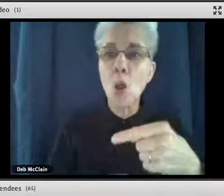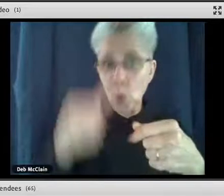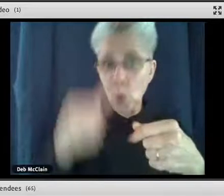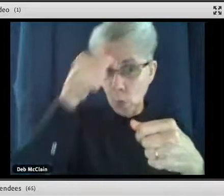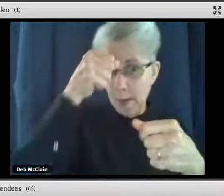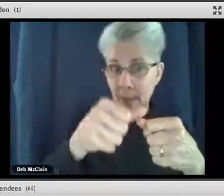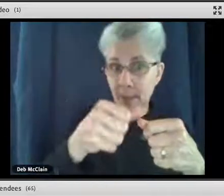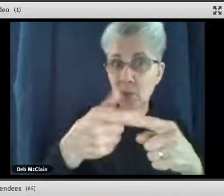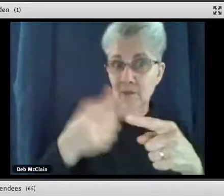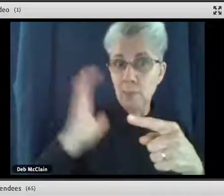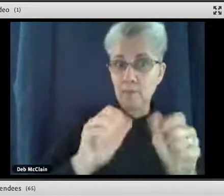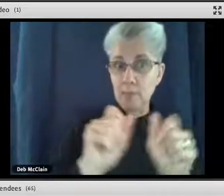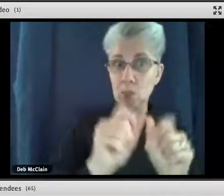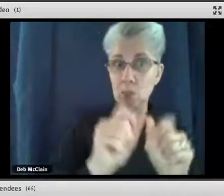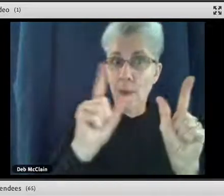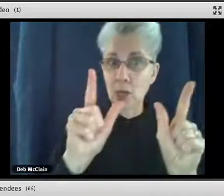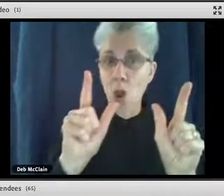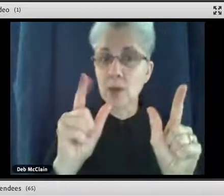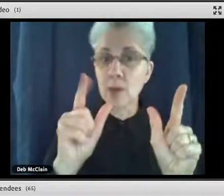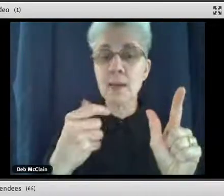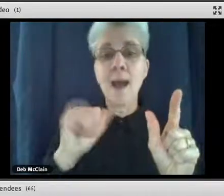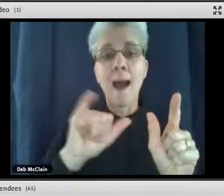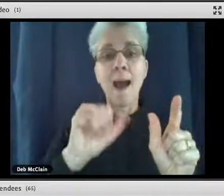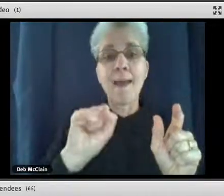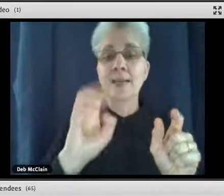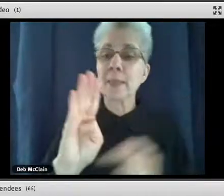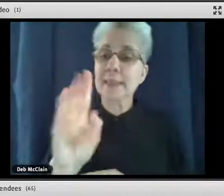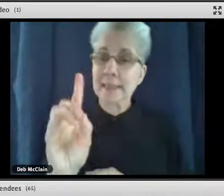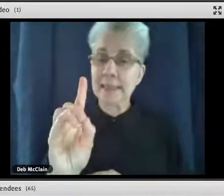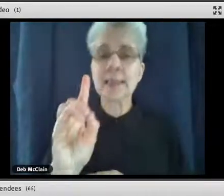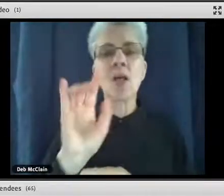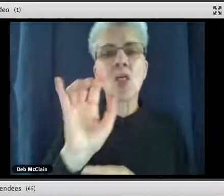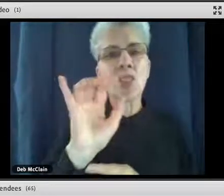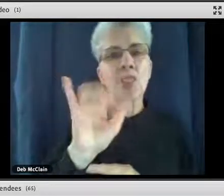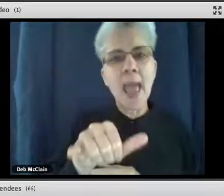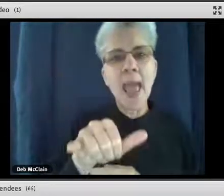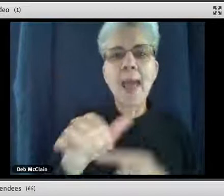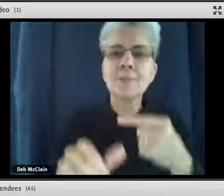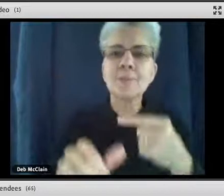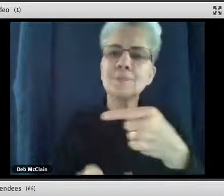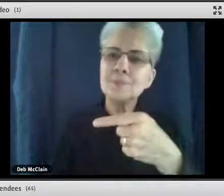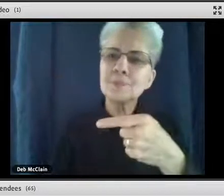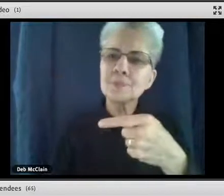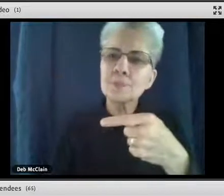Okay, so if you all remember from previous webinars, ISBD,